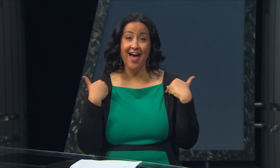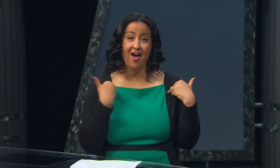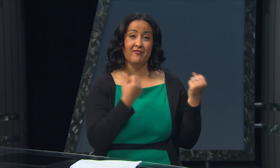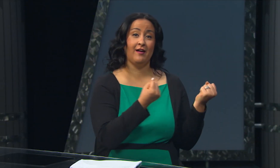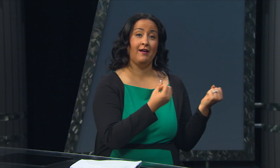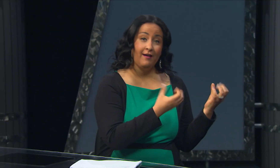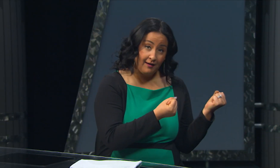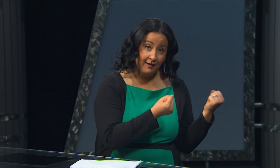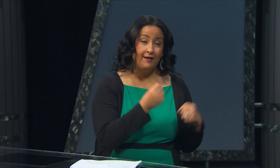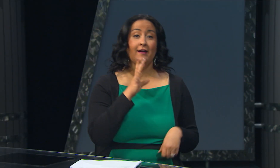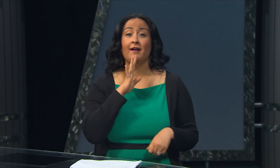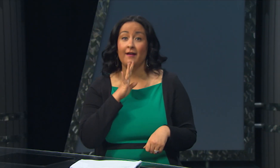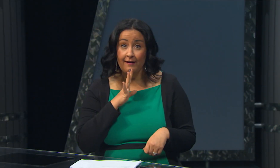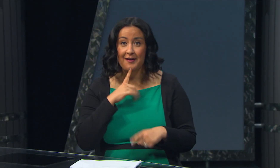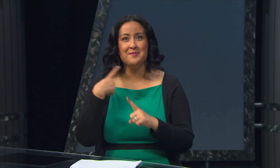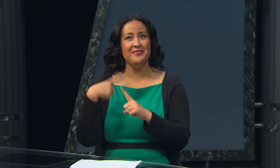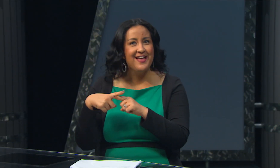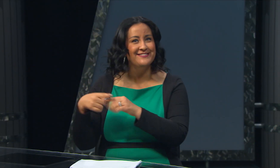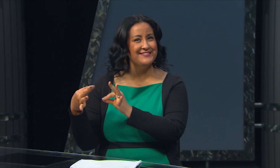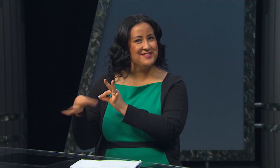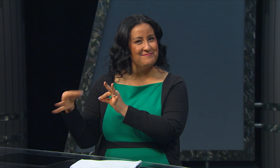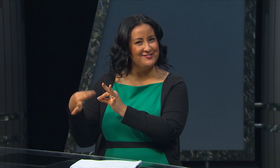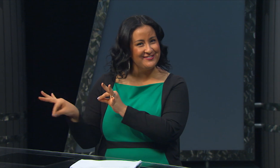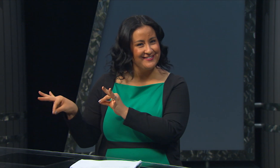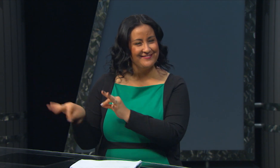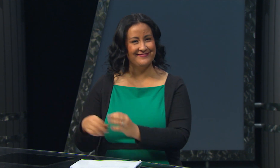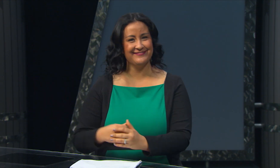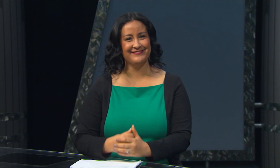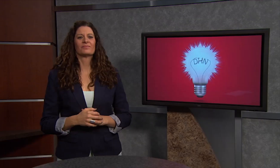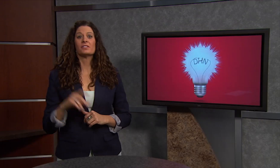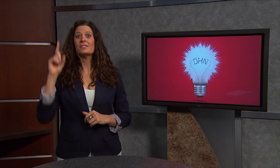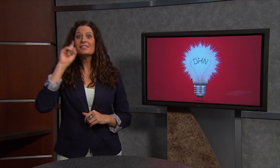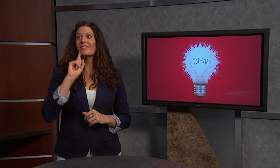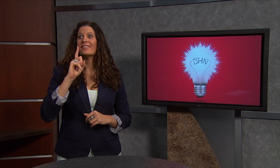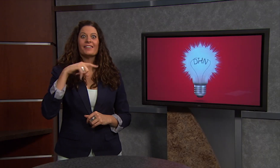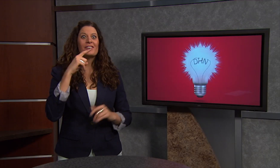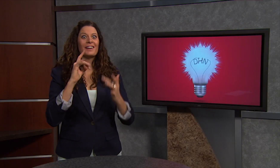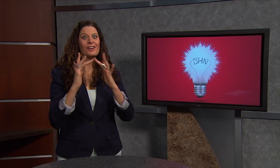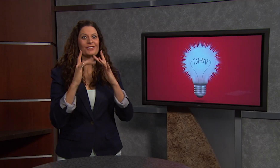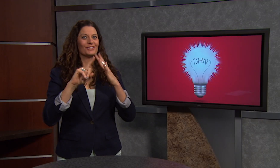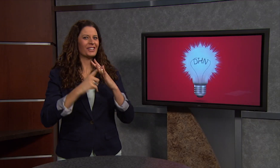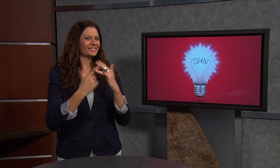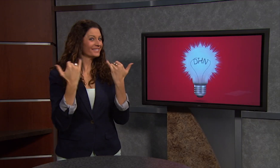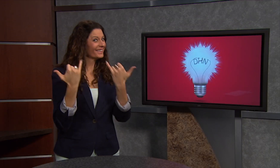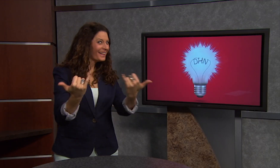WITH SIGNING, VOICES AND CAPTIONS. THE DEAF AND HEARING NETWORK STARTS NOW.